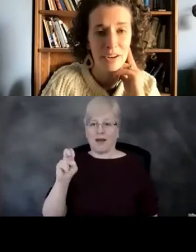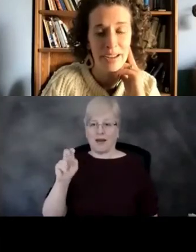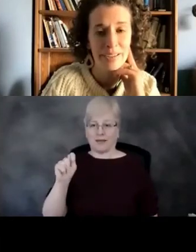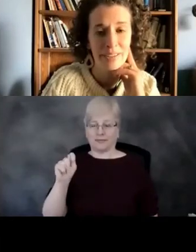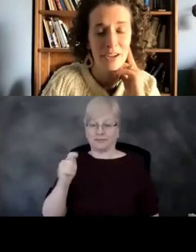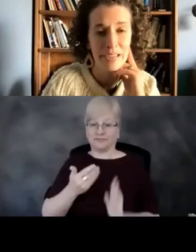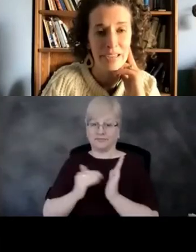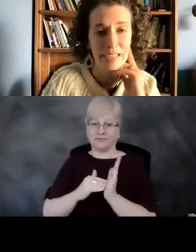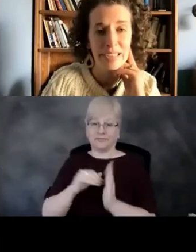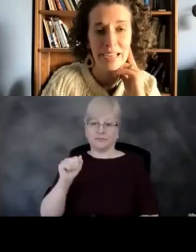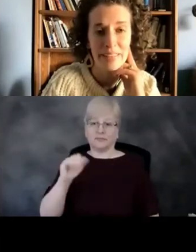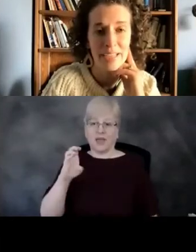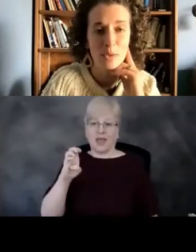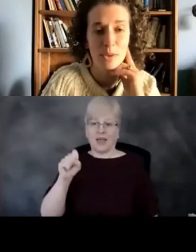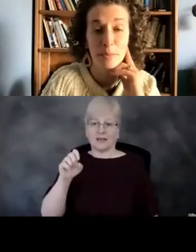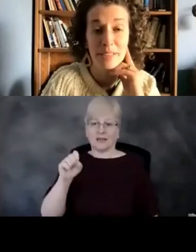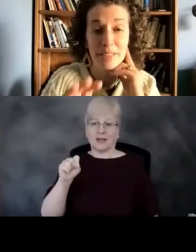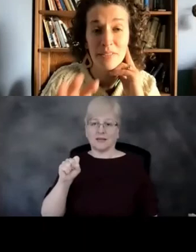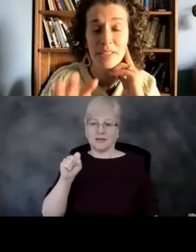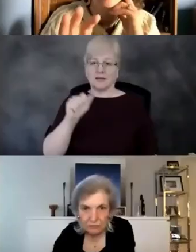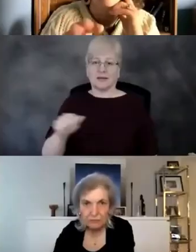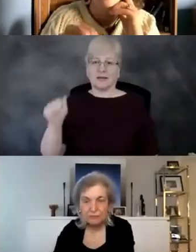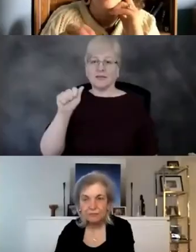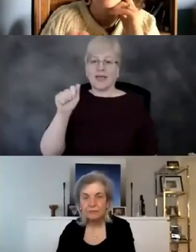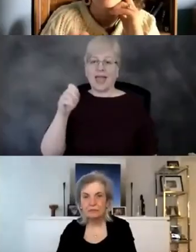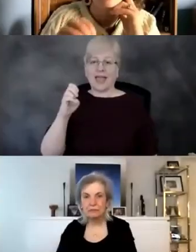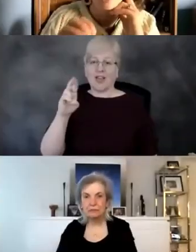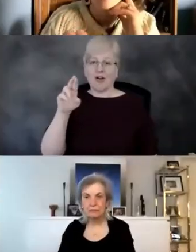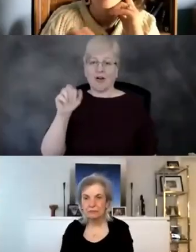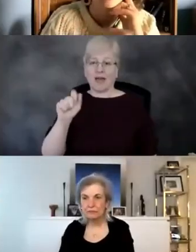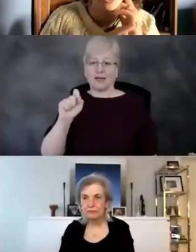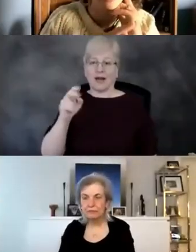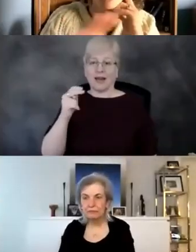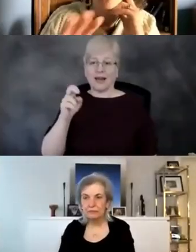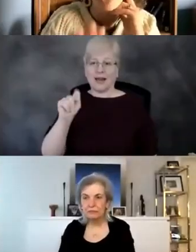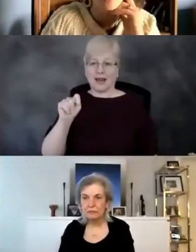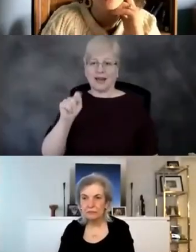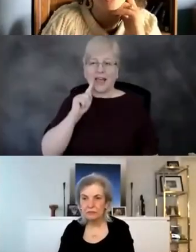17:35:21 And again, that is with specific disability access, not just general tech questions